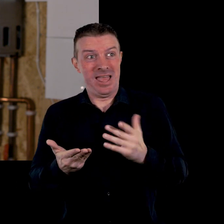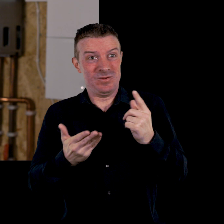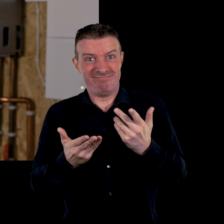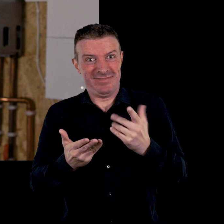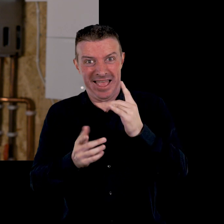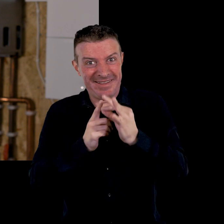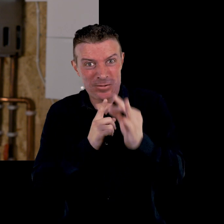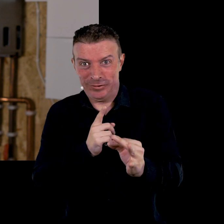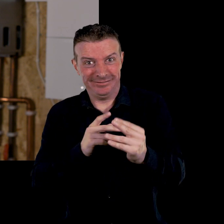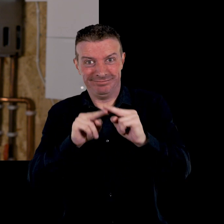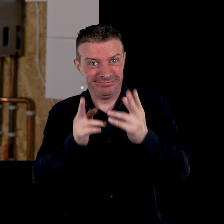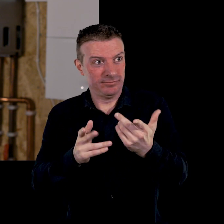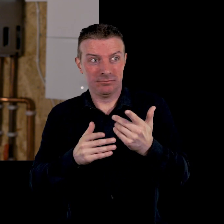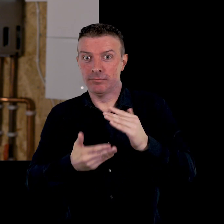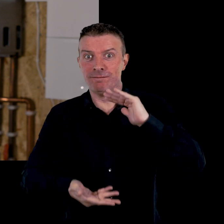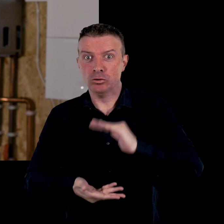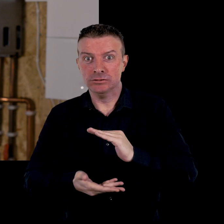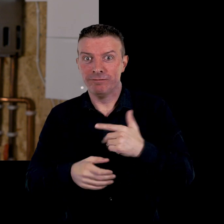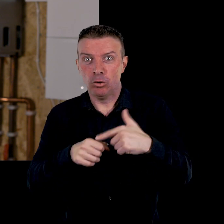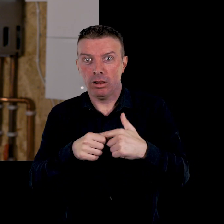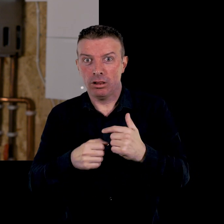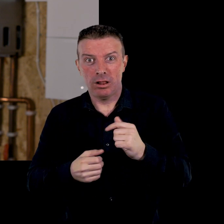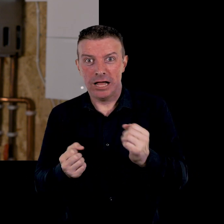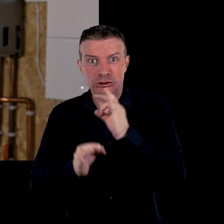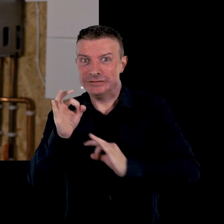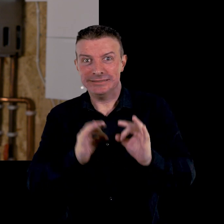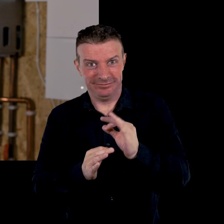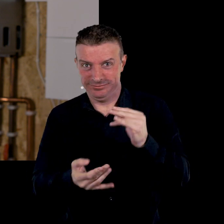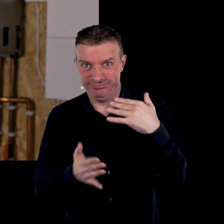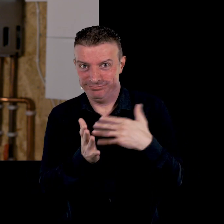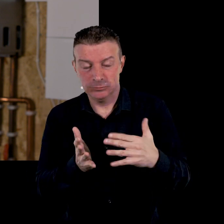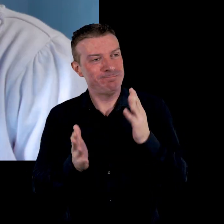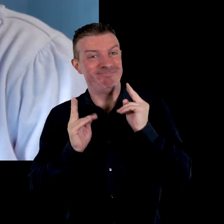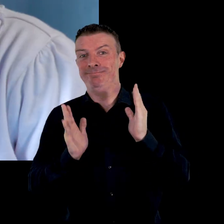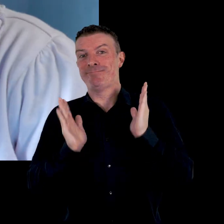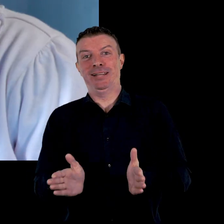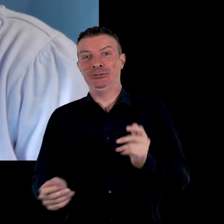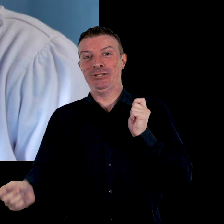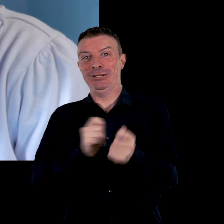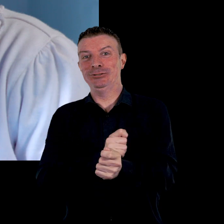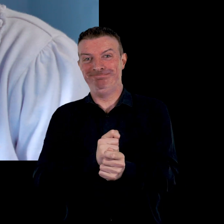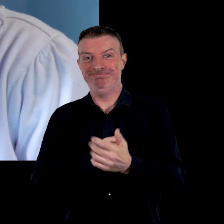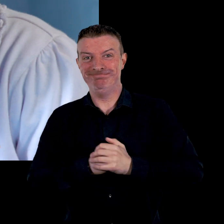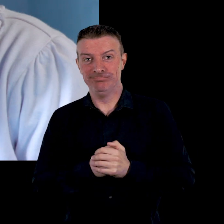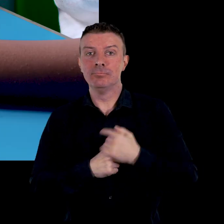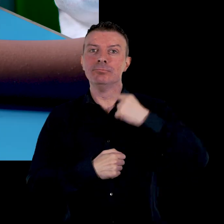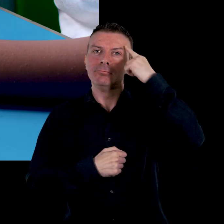We're not living in a period with affordable and abundant fossil fuel energy. We're all going to have to change.